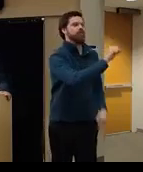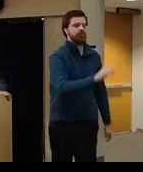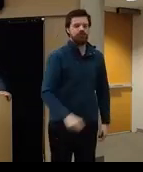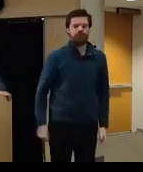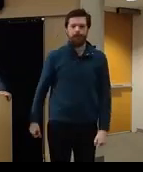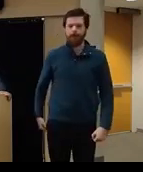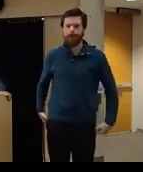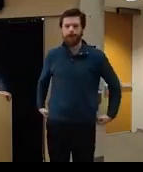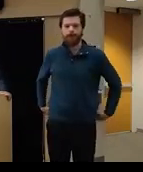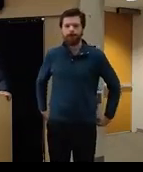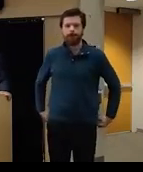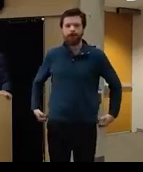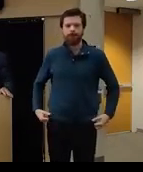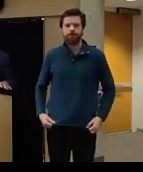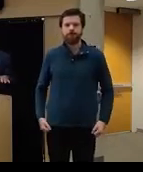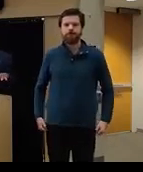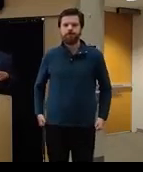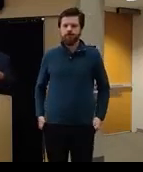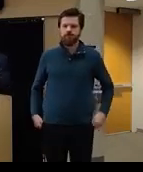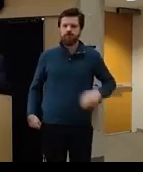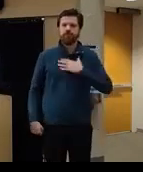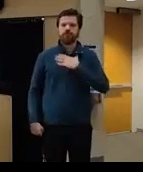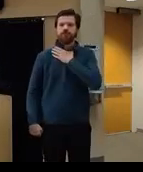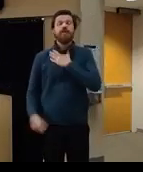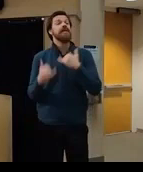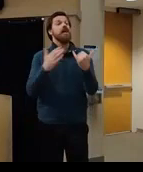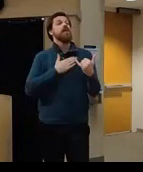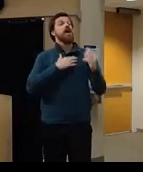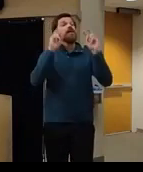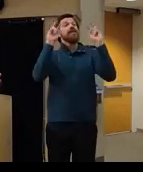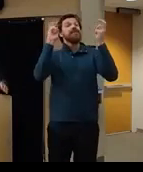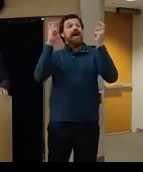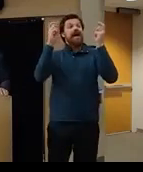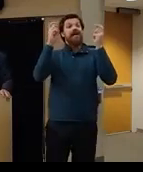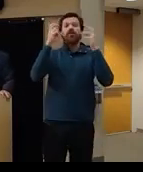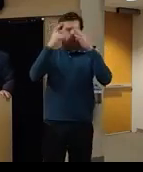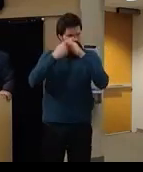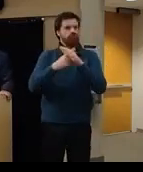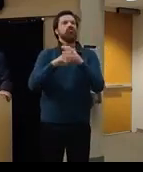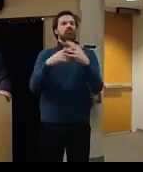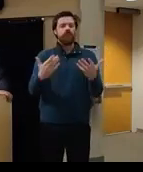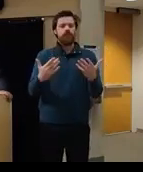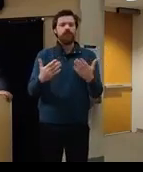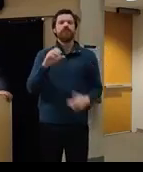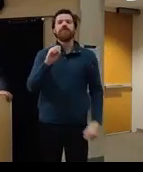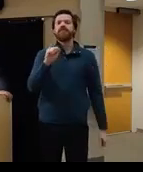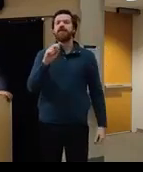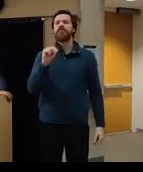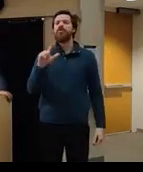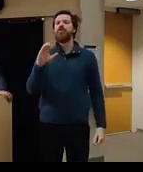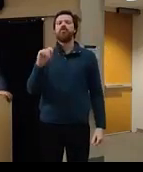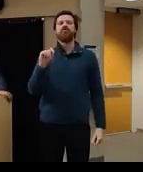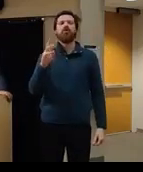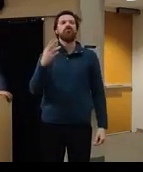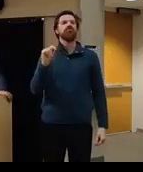now here's where uh the title of my presentation comes into play Samu cartright was a psychiatrist